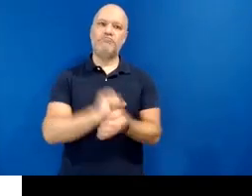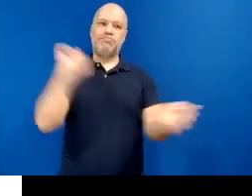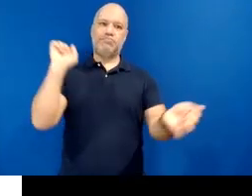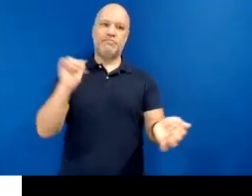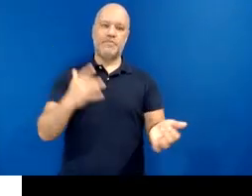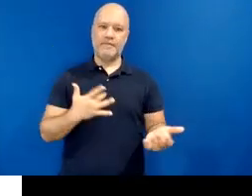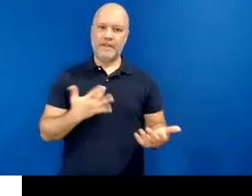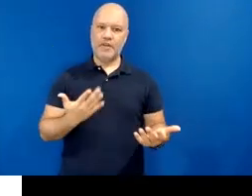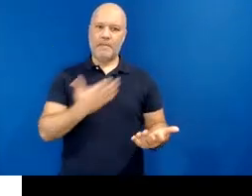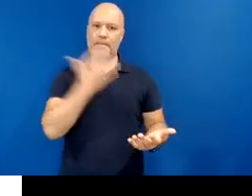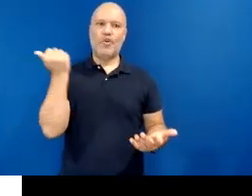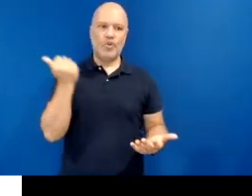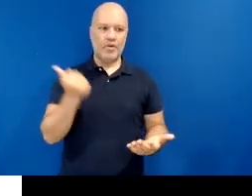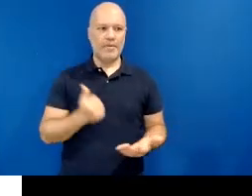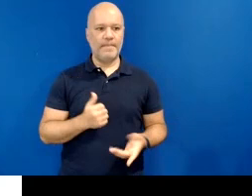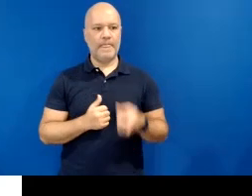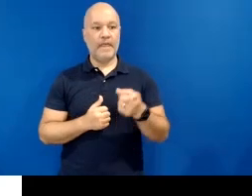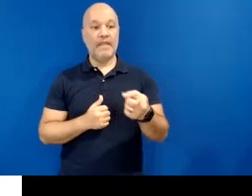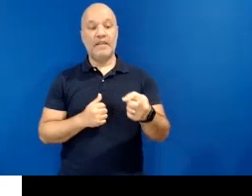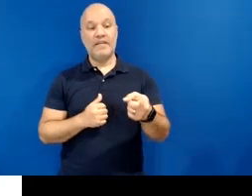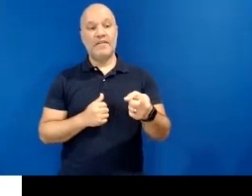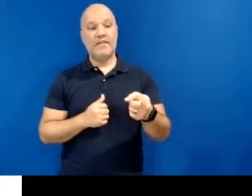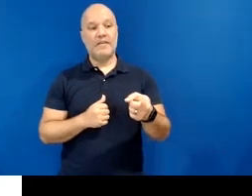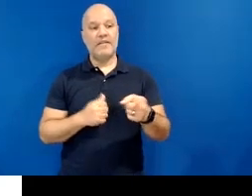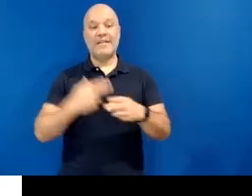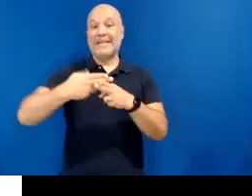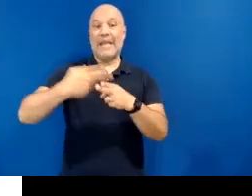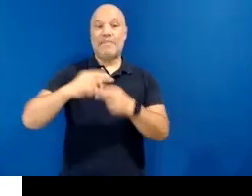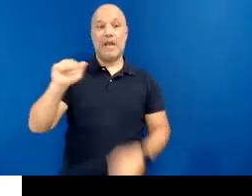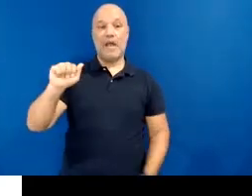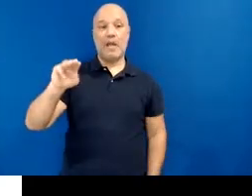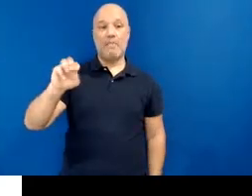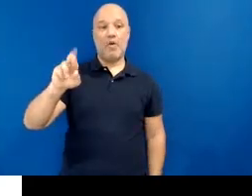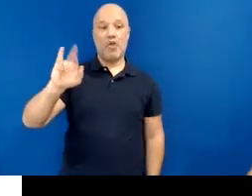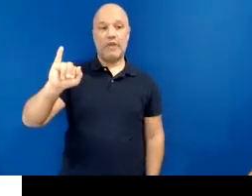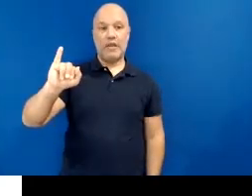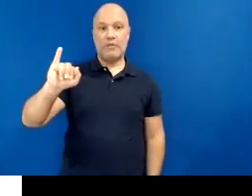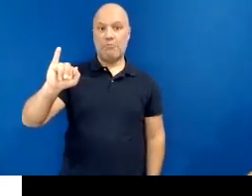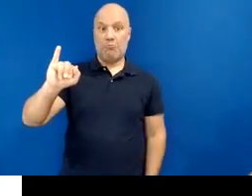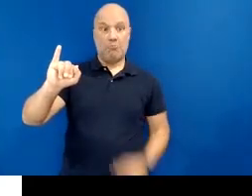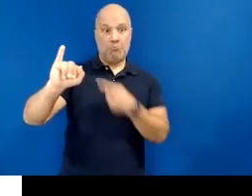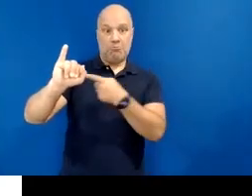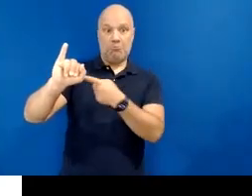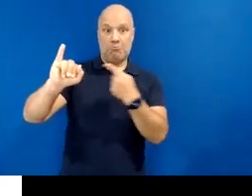This is a Amari now, and Amari can be gender neutral is to be gender neutral, non-binary.